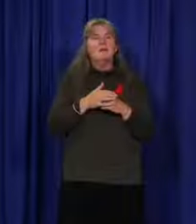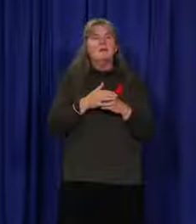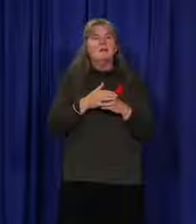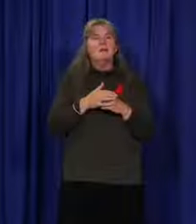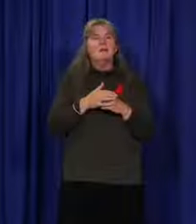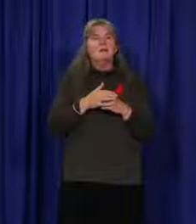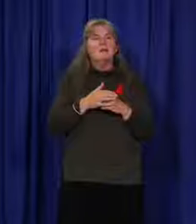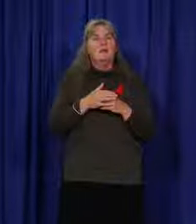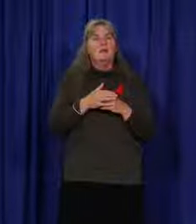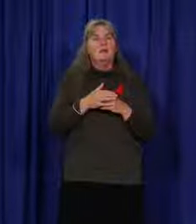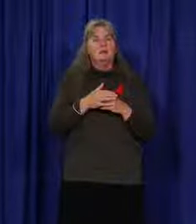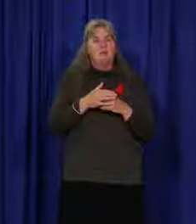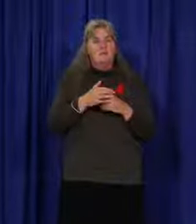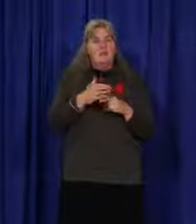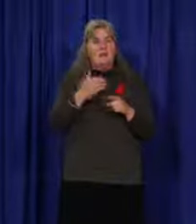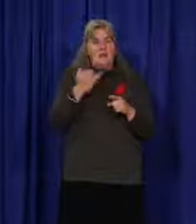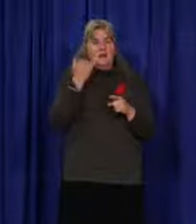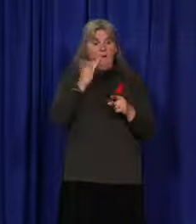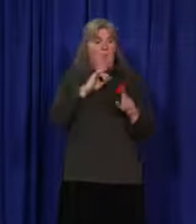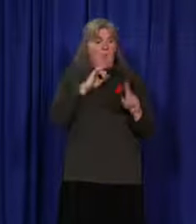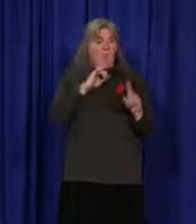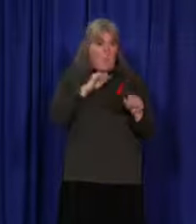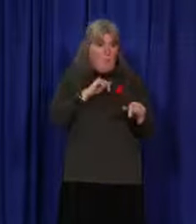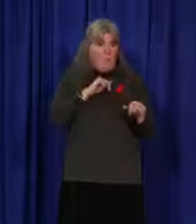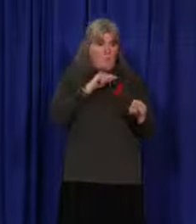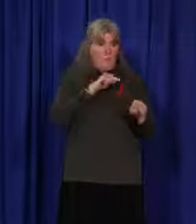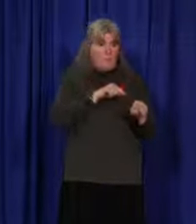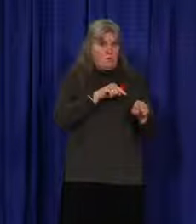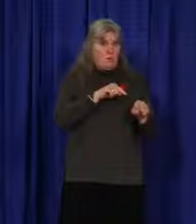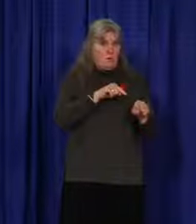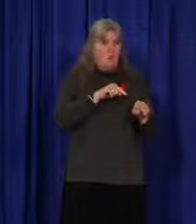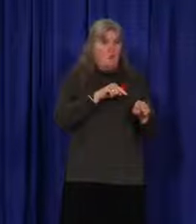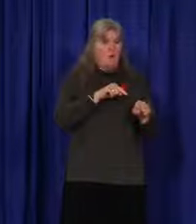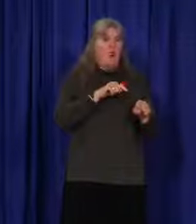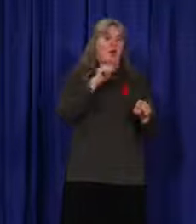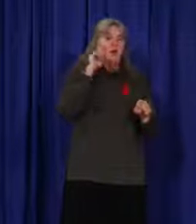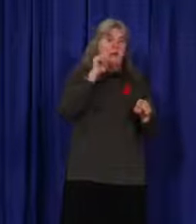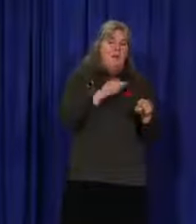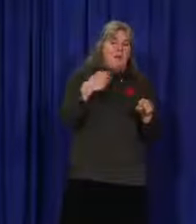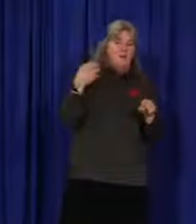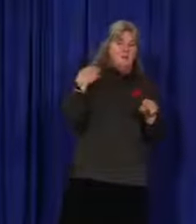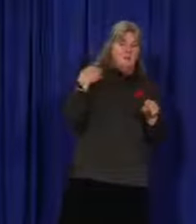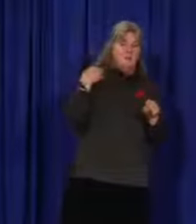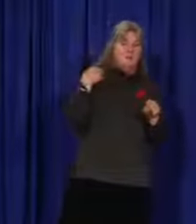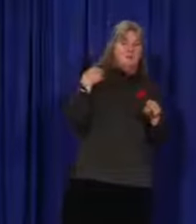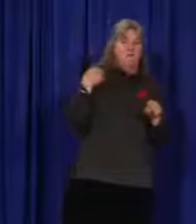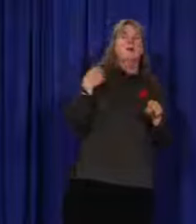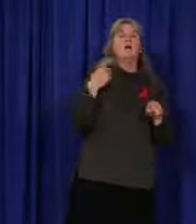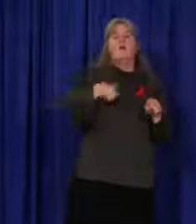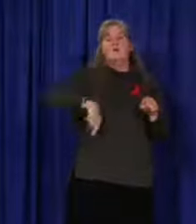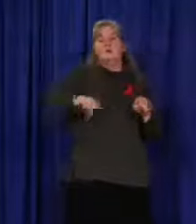call these numbers or this e-mail address and go for it, go through the process that way.